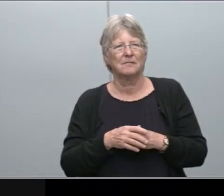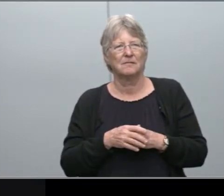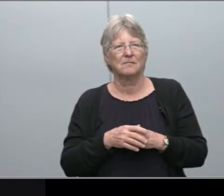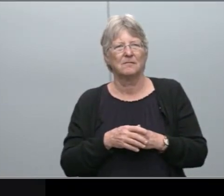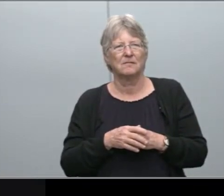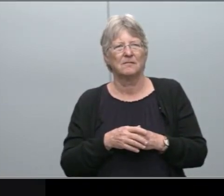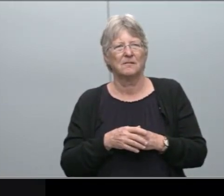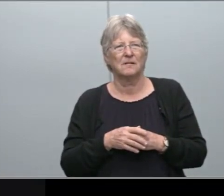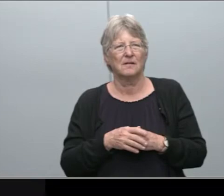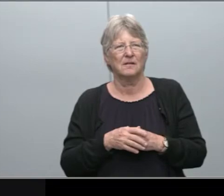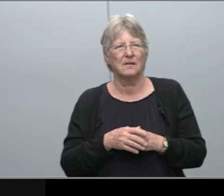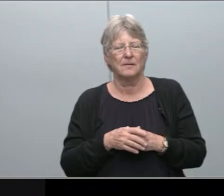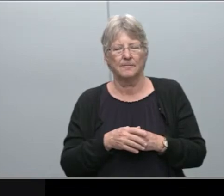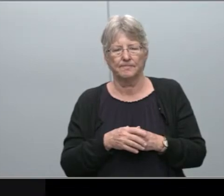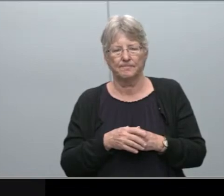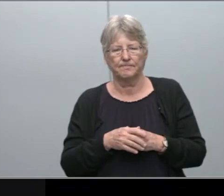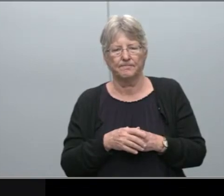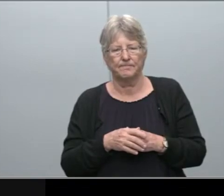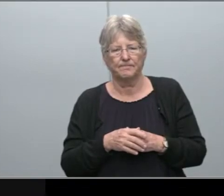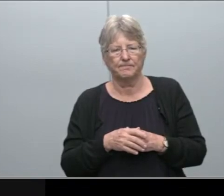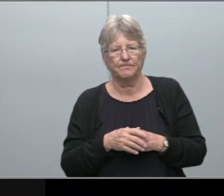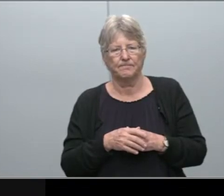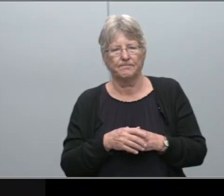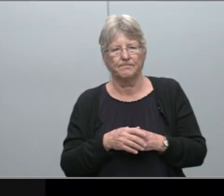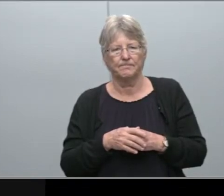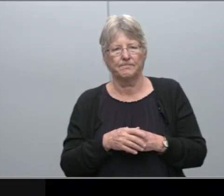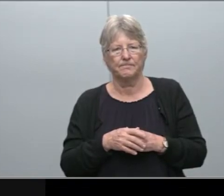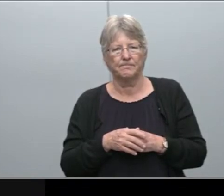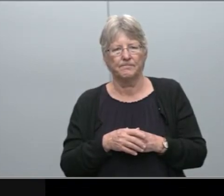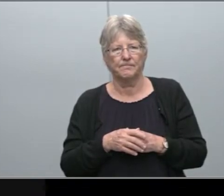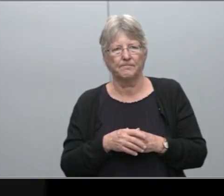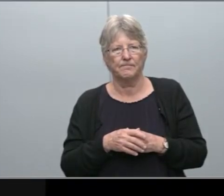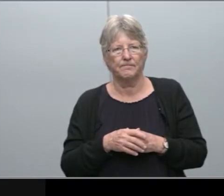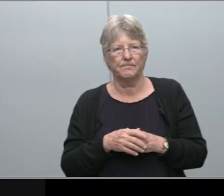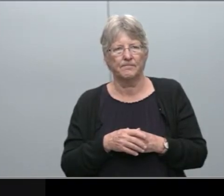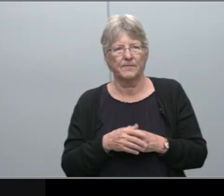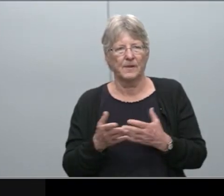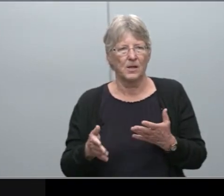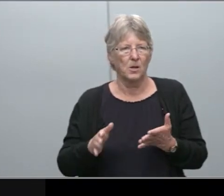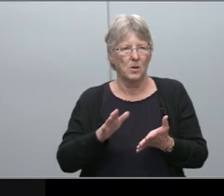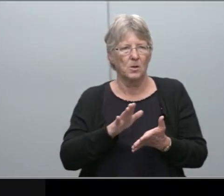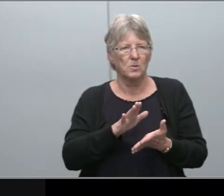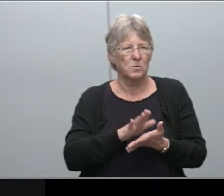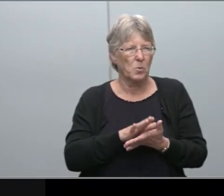And the reason why we are doing three separate Thought Exchanges is because we, as I shared with you,